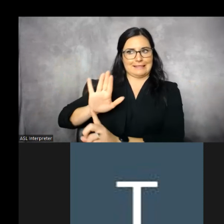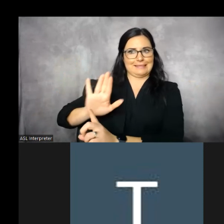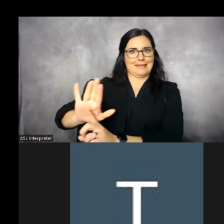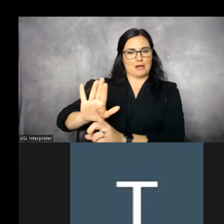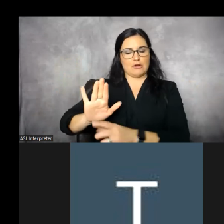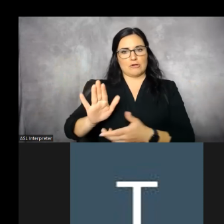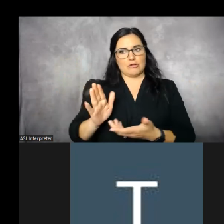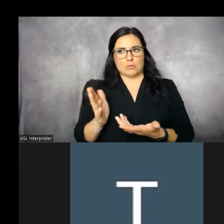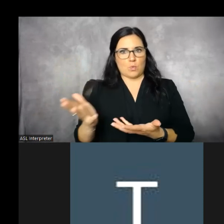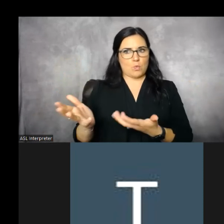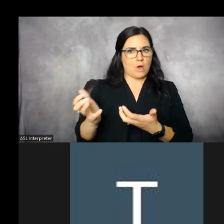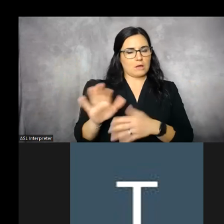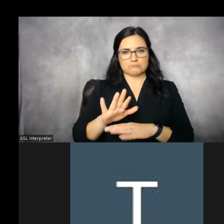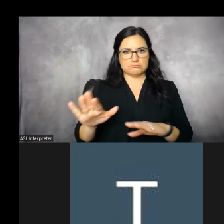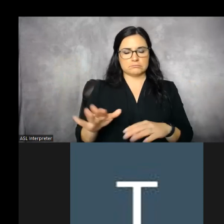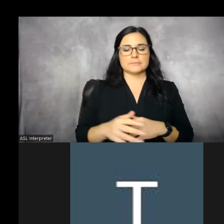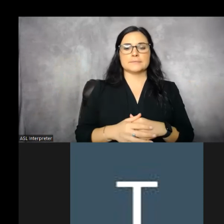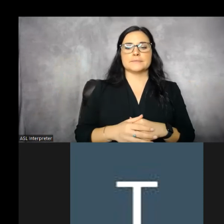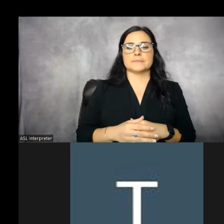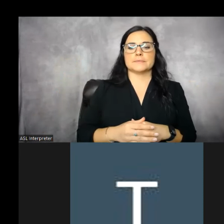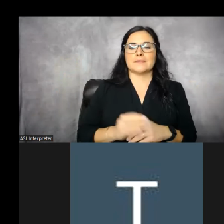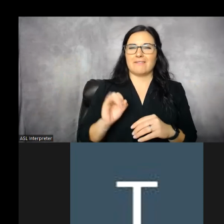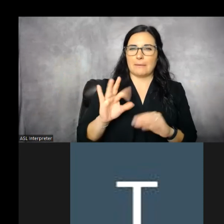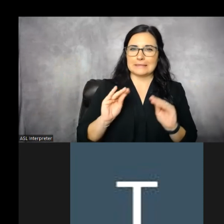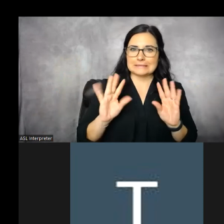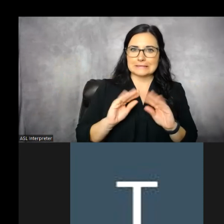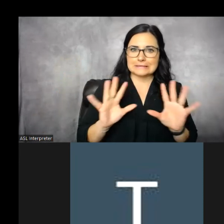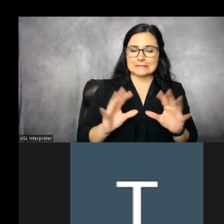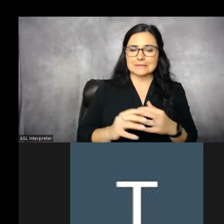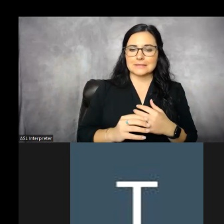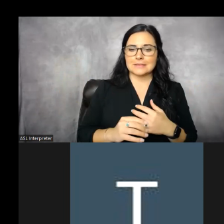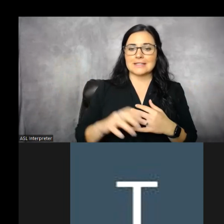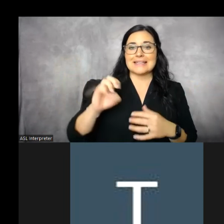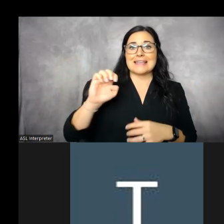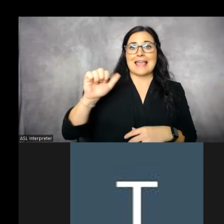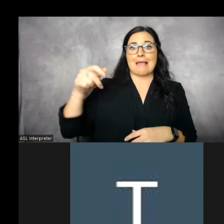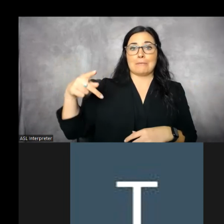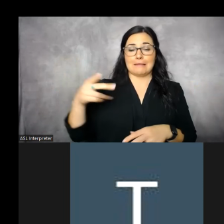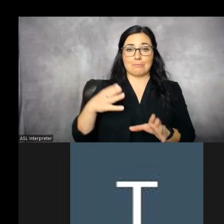or acquisition, if that makes sense. The EEAAP plan itself is typically more tied